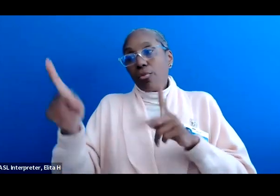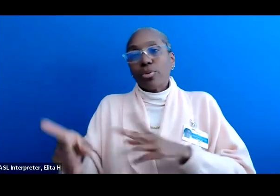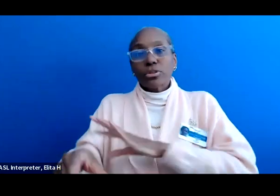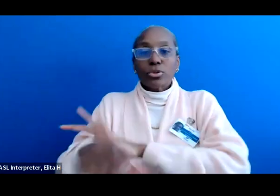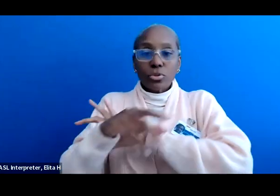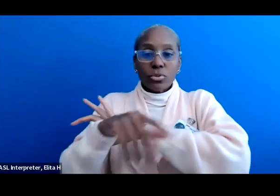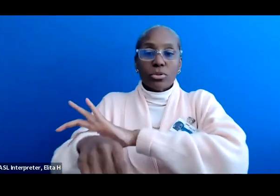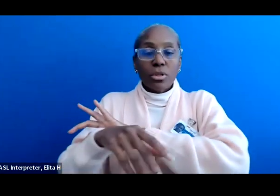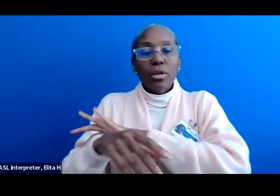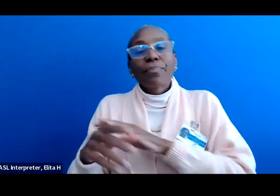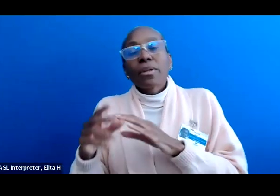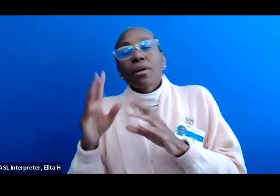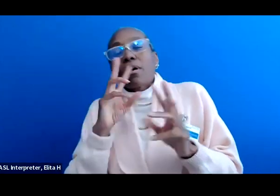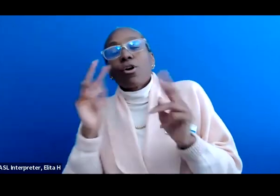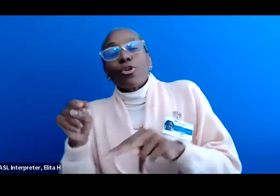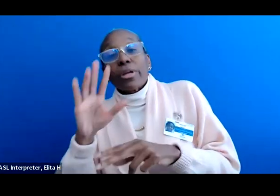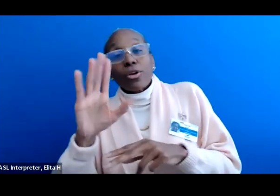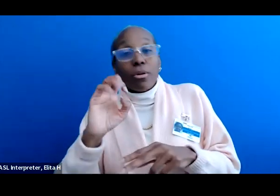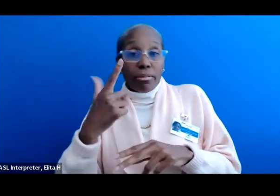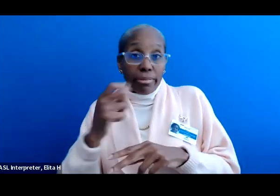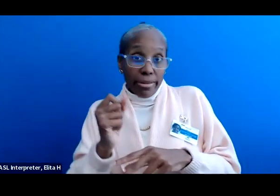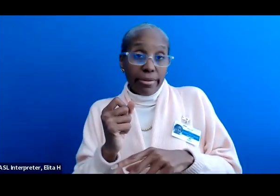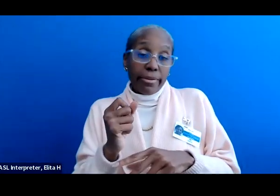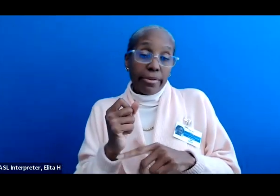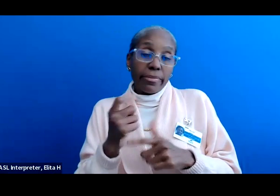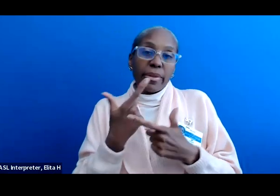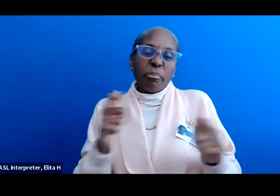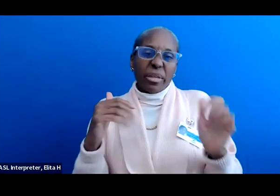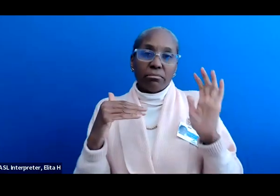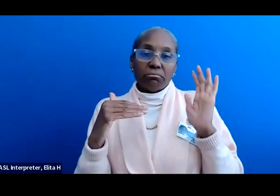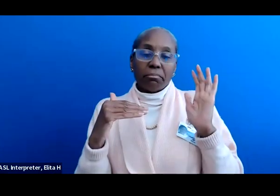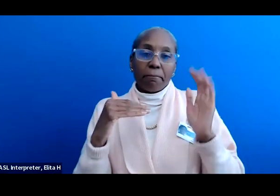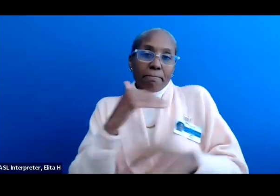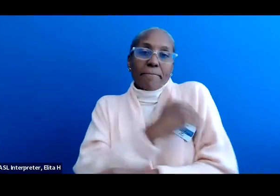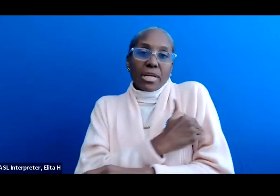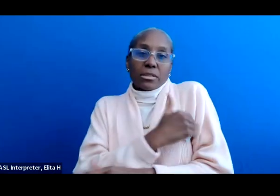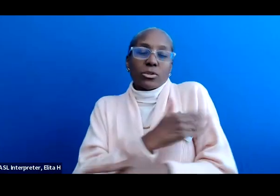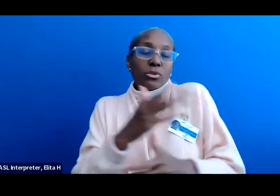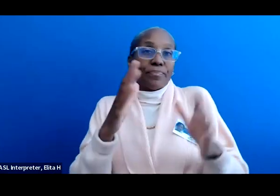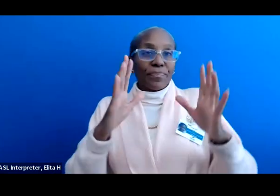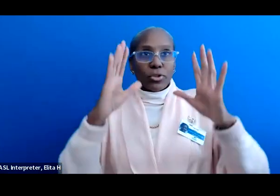Looking particularly at the legs, you've got really big muscles in your thighs, huge muscles in your thighs.